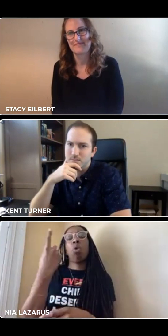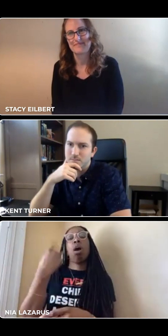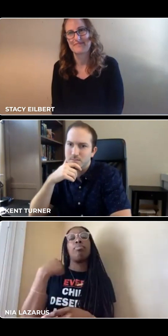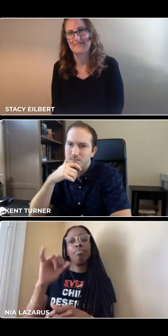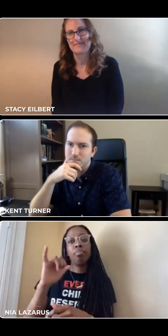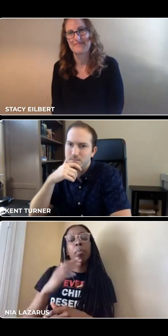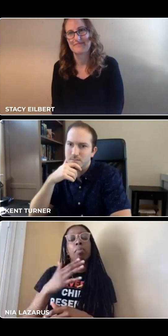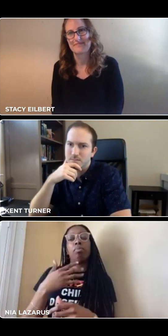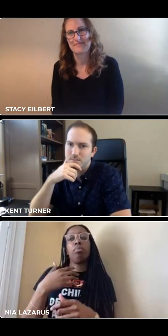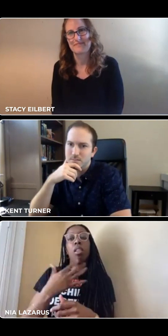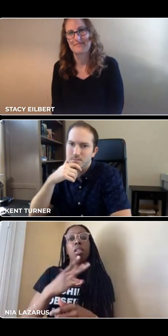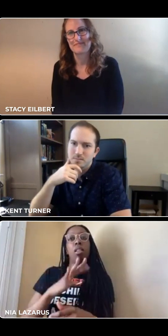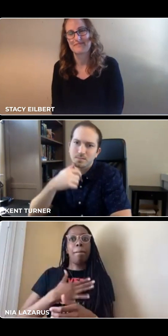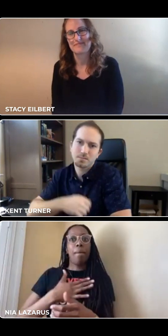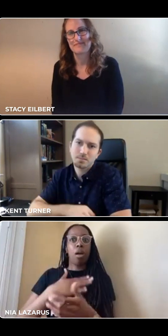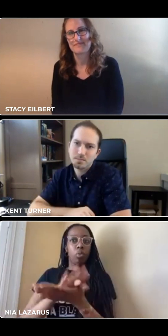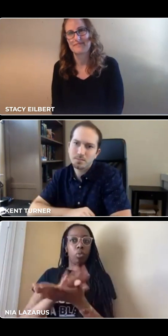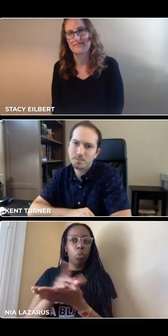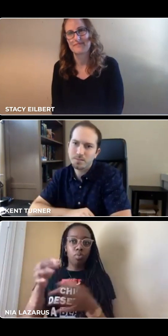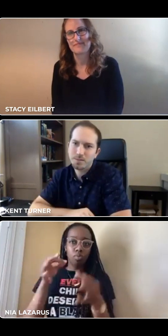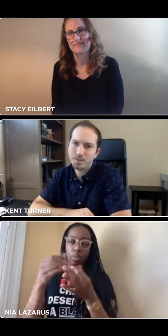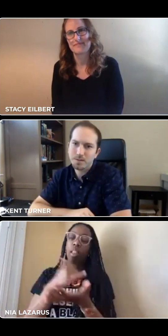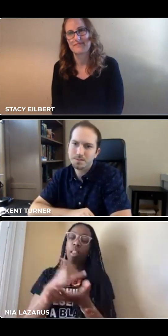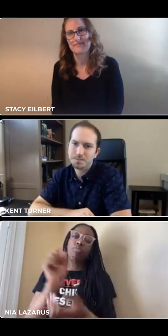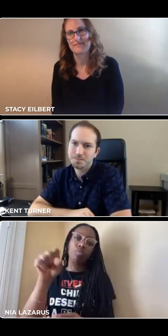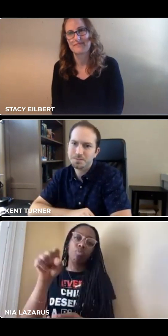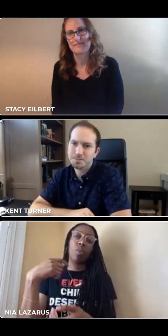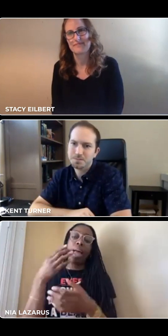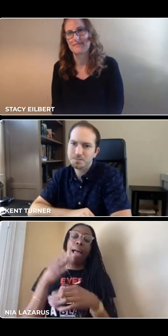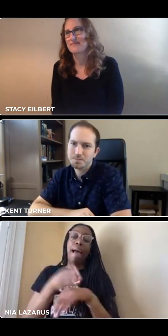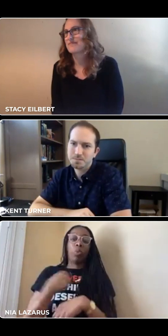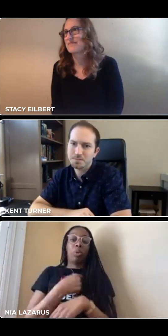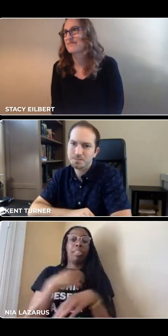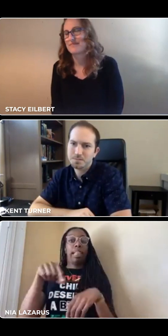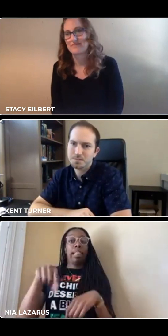years. We're not sure what things are going to look like then. And so, at my school, we